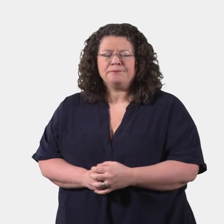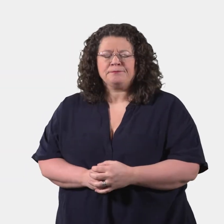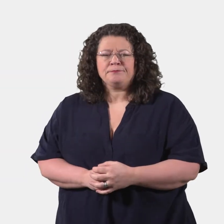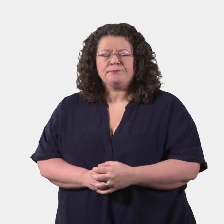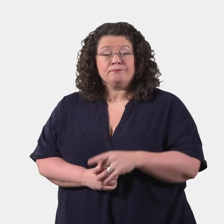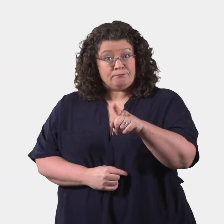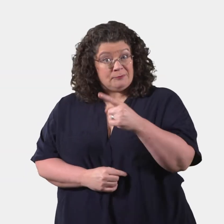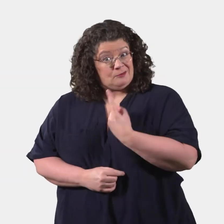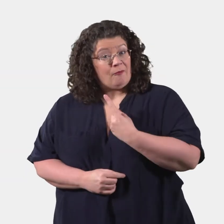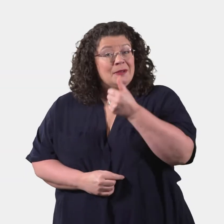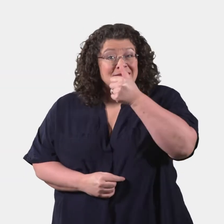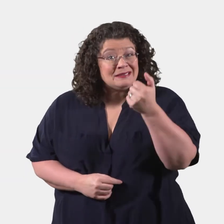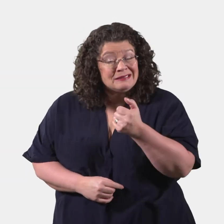you are 16 years old or over,